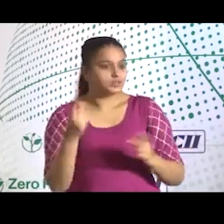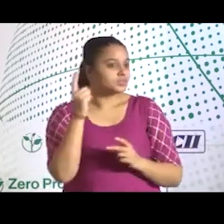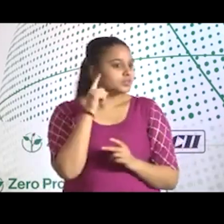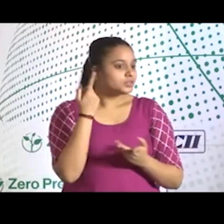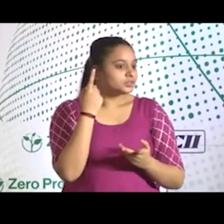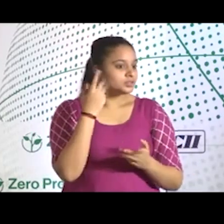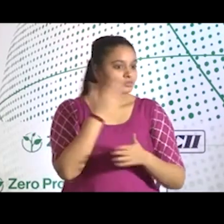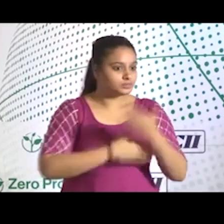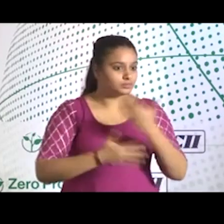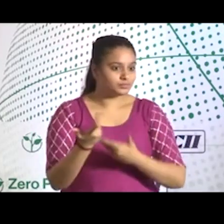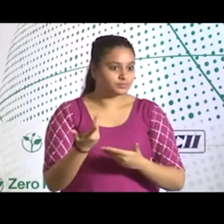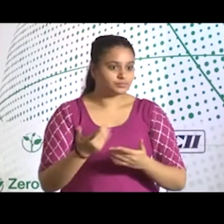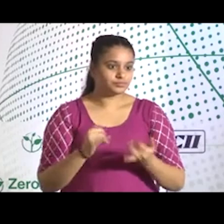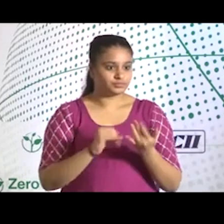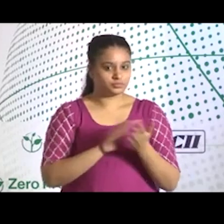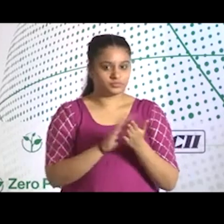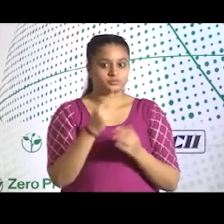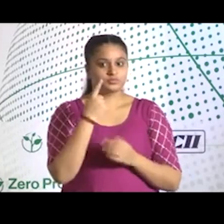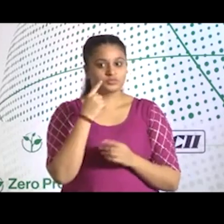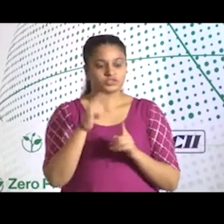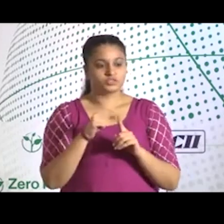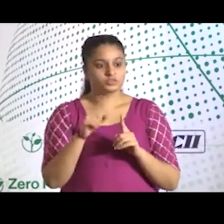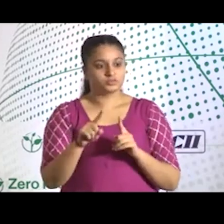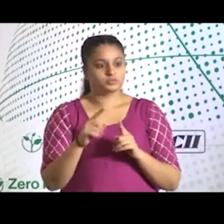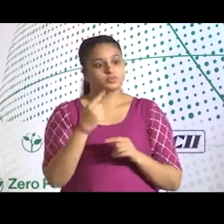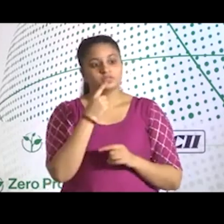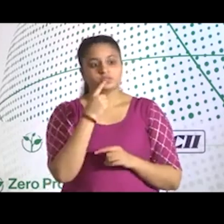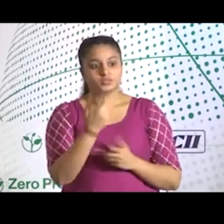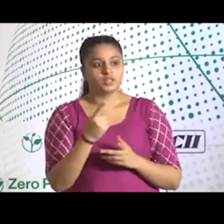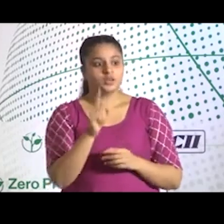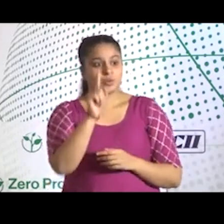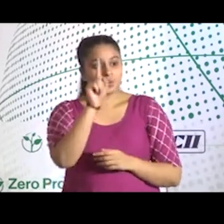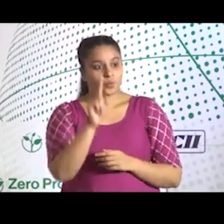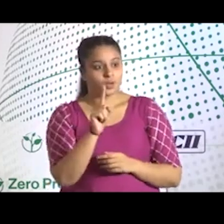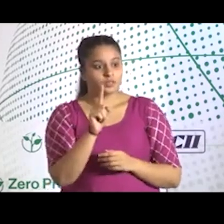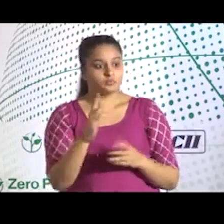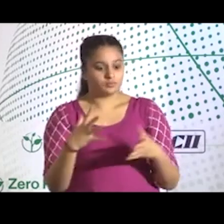So I should be said in this one package that you can carry in your pocket,